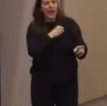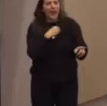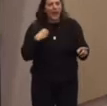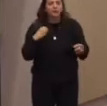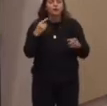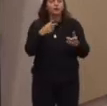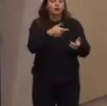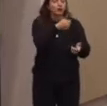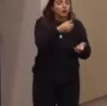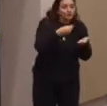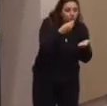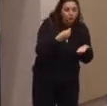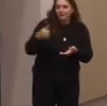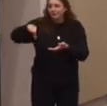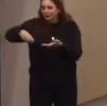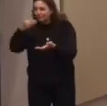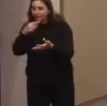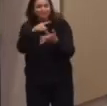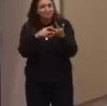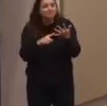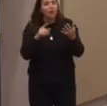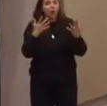humanitarian assistance that are delivered through schools.